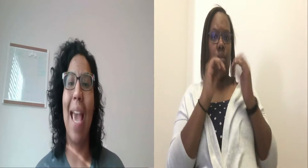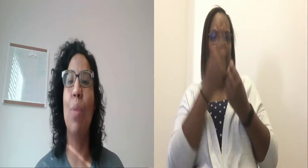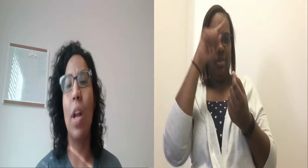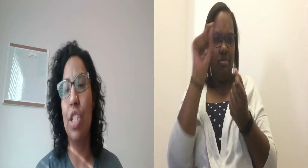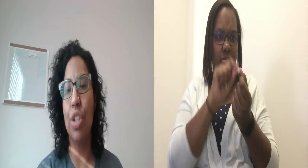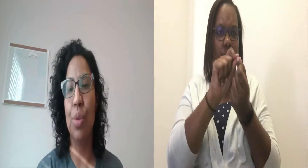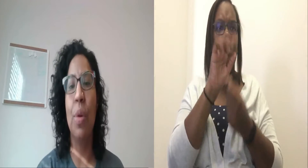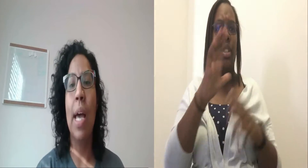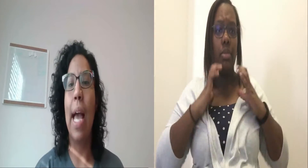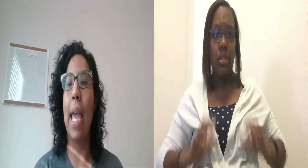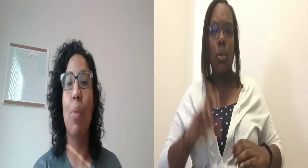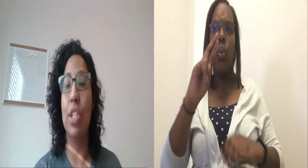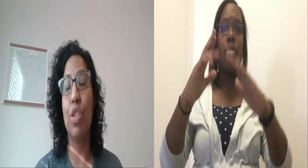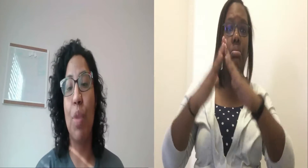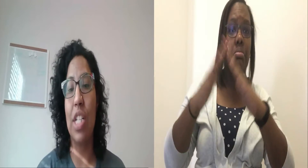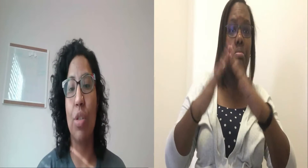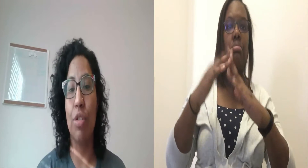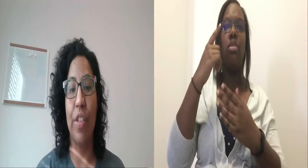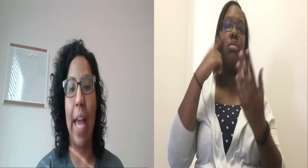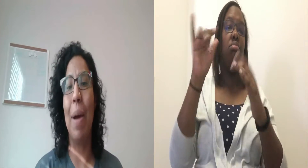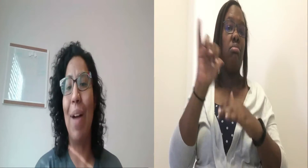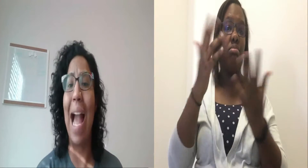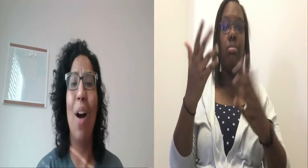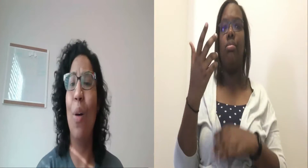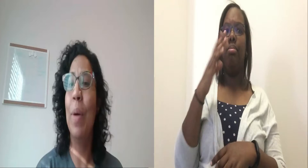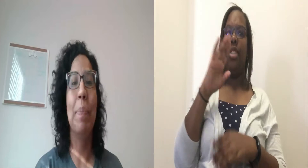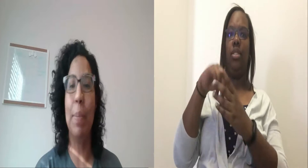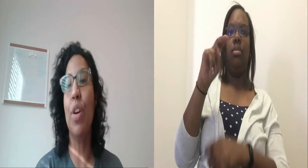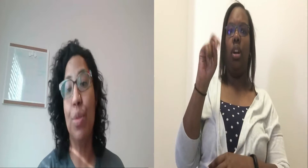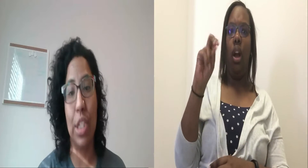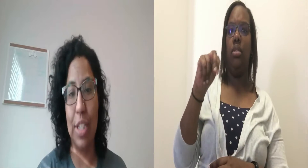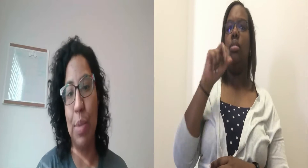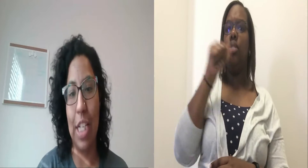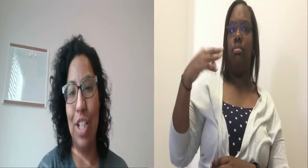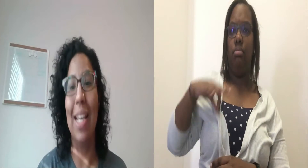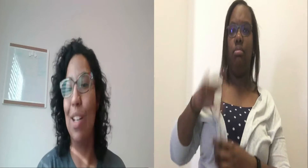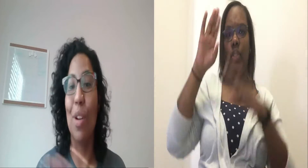and wanting to do a research project or survey about how people are using transportation in your